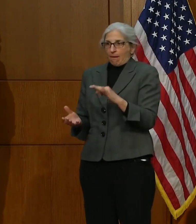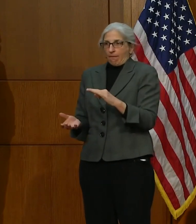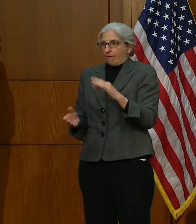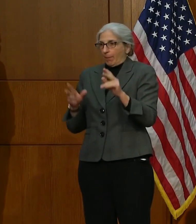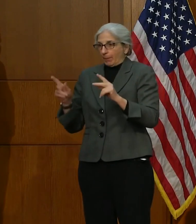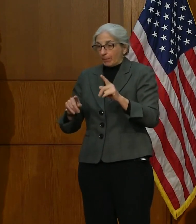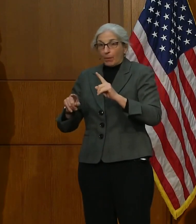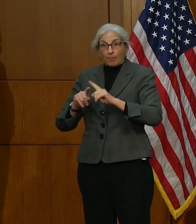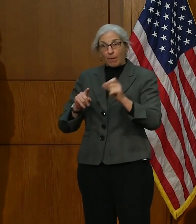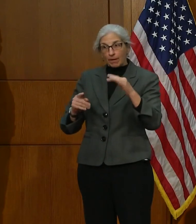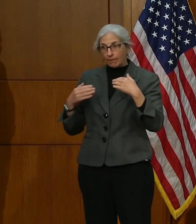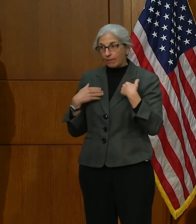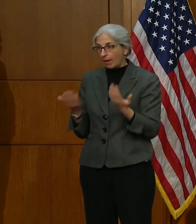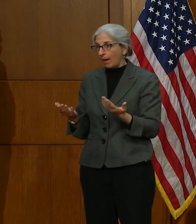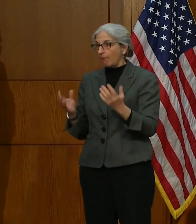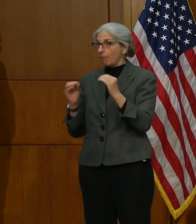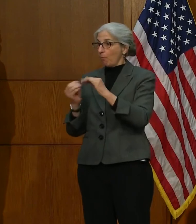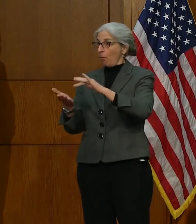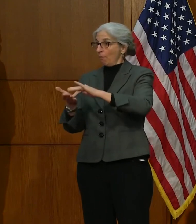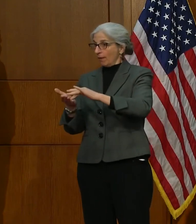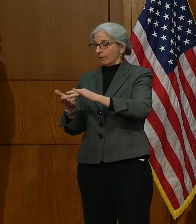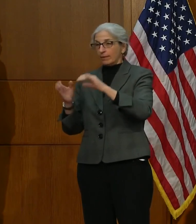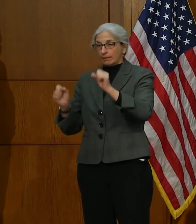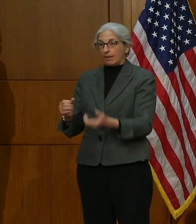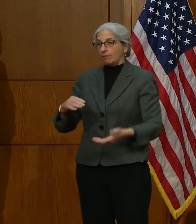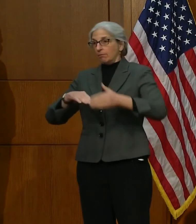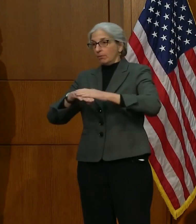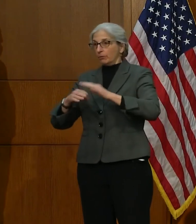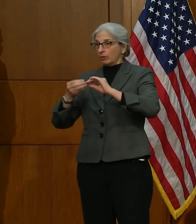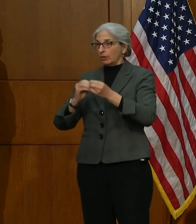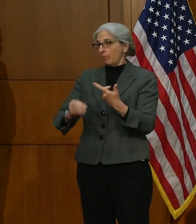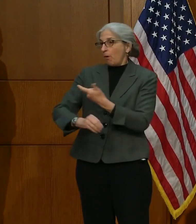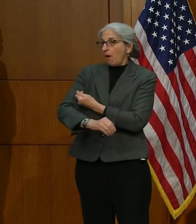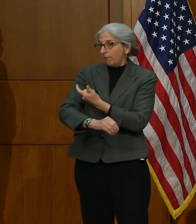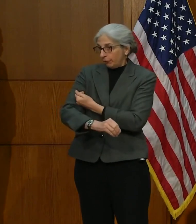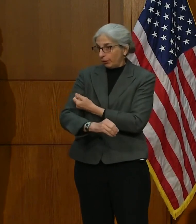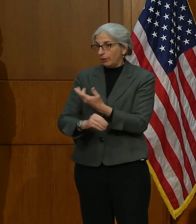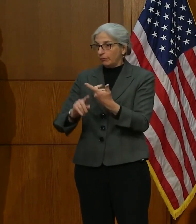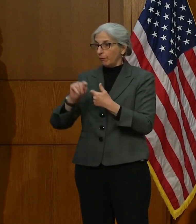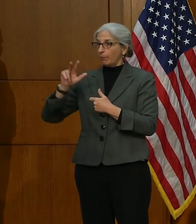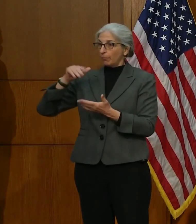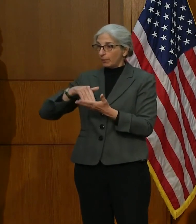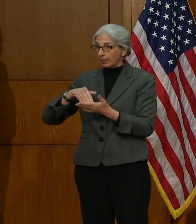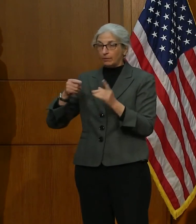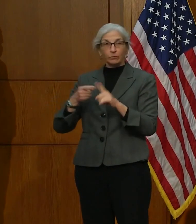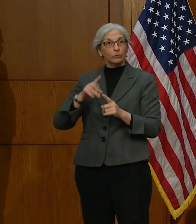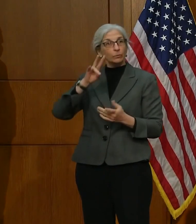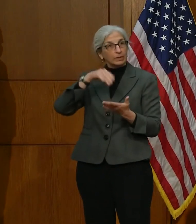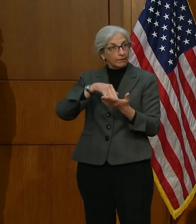SUSTAINABLE AND WE JUST MINIMAL SUPPORT AND A LOT MORE VACCINE TAKES A 3000 PER DAY SITE TO A